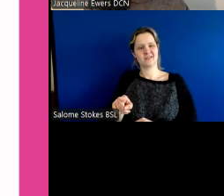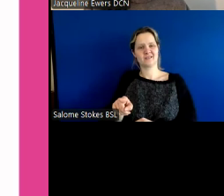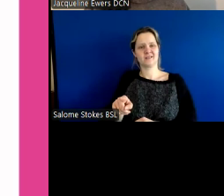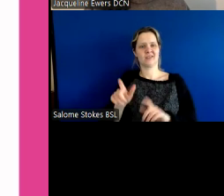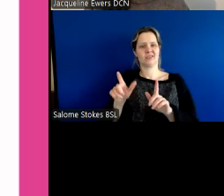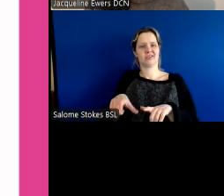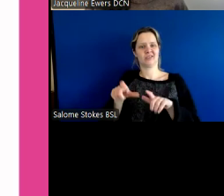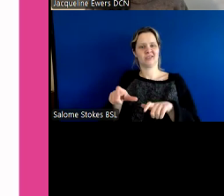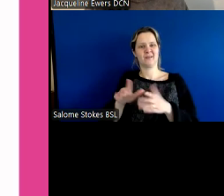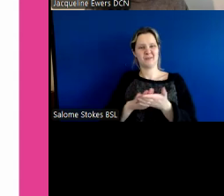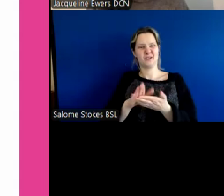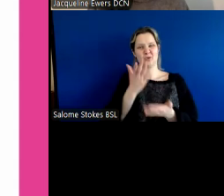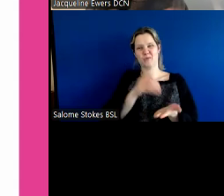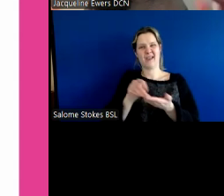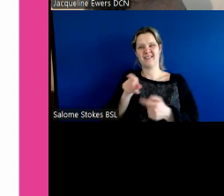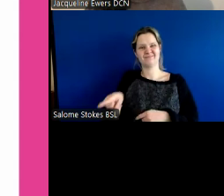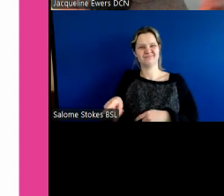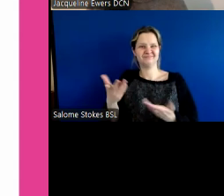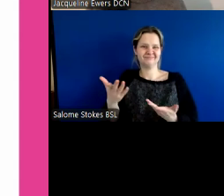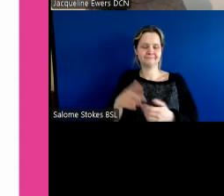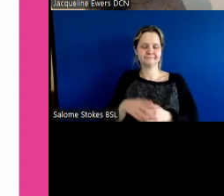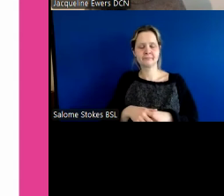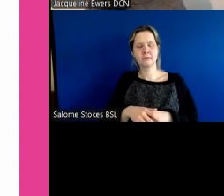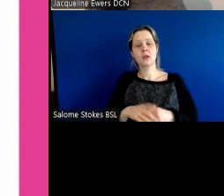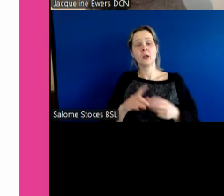it's costing you money. It also drags your performance stats down.